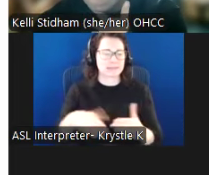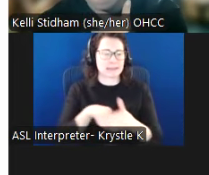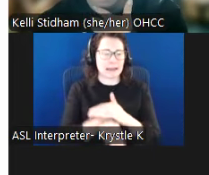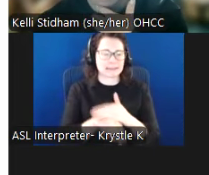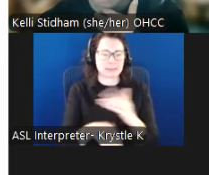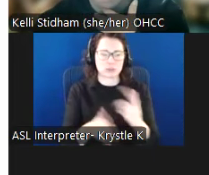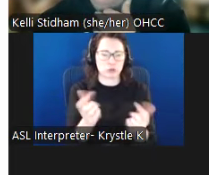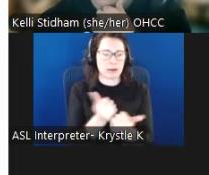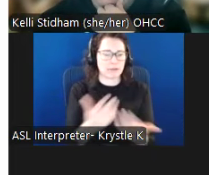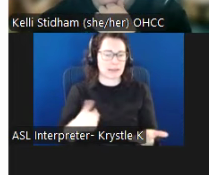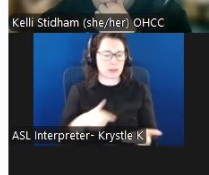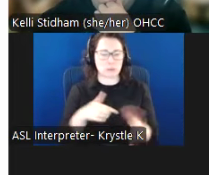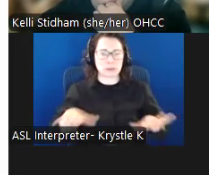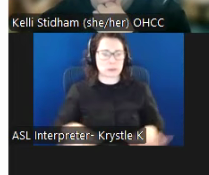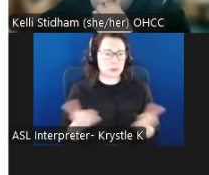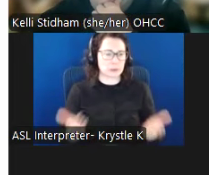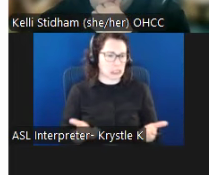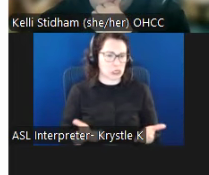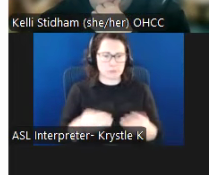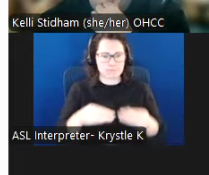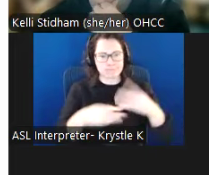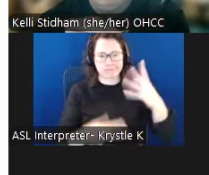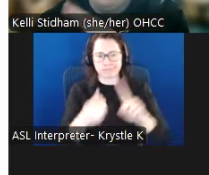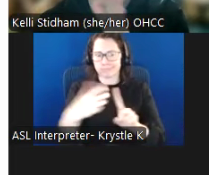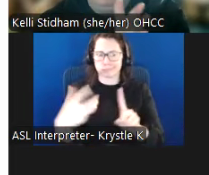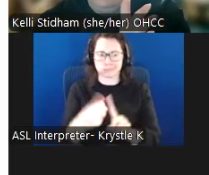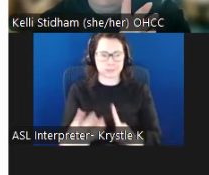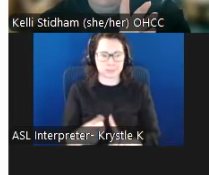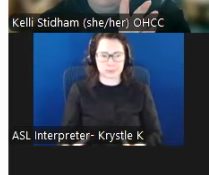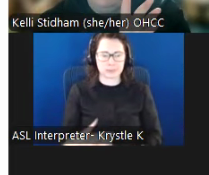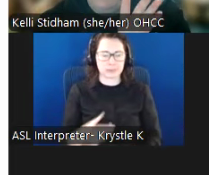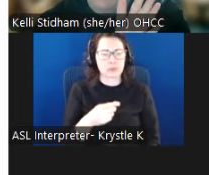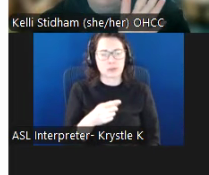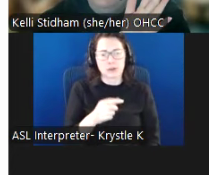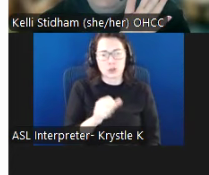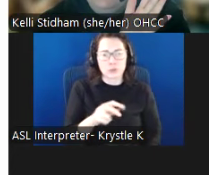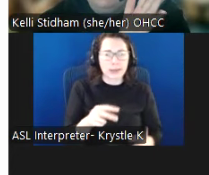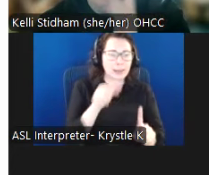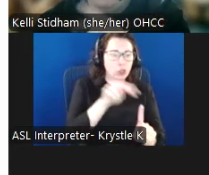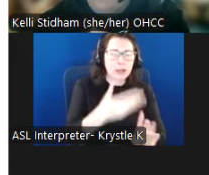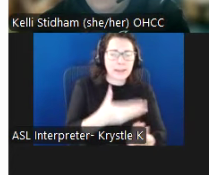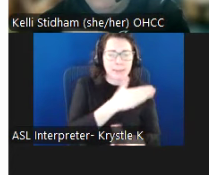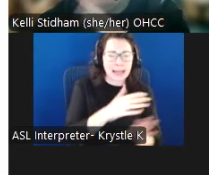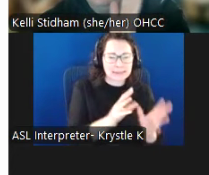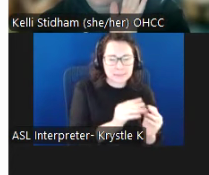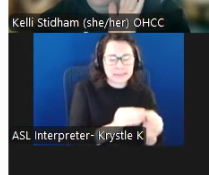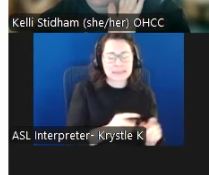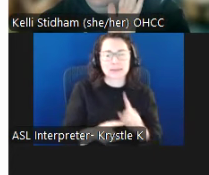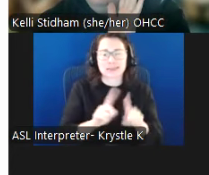we do here. So um there are you can go